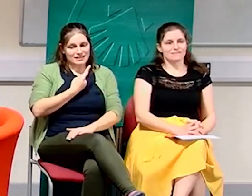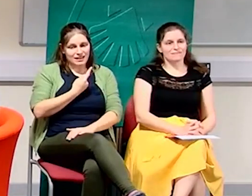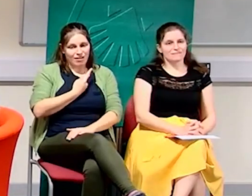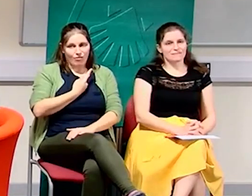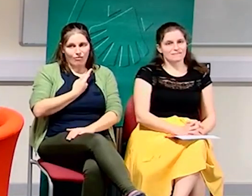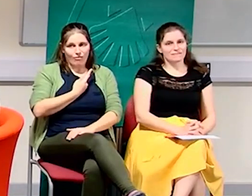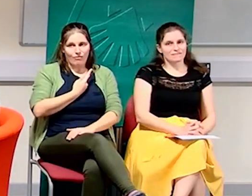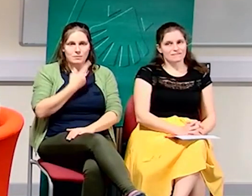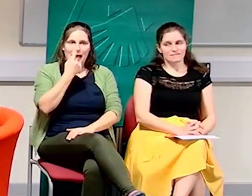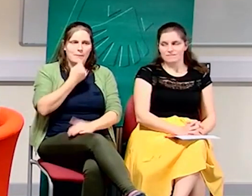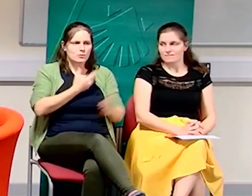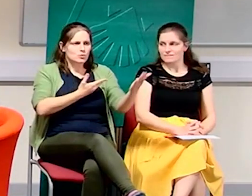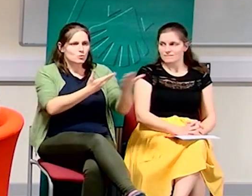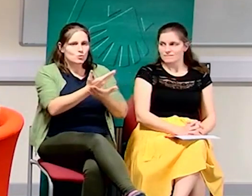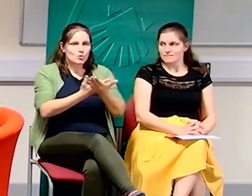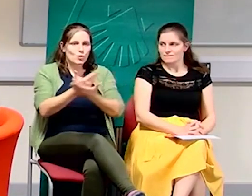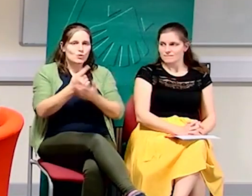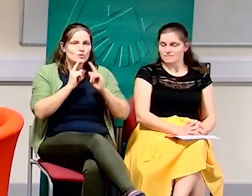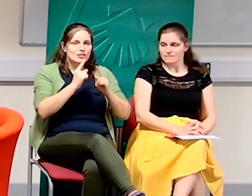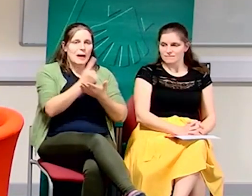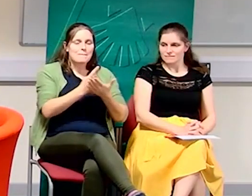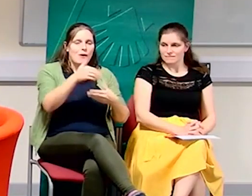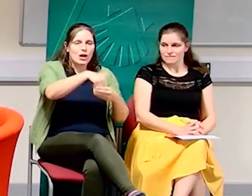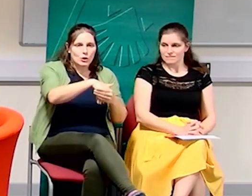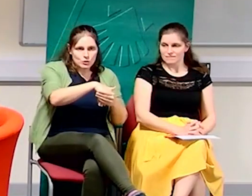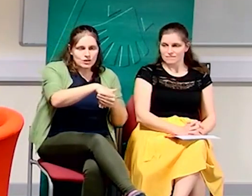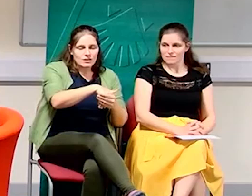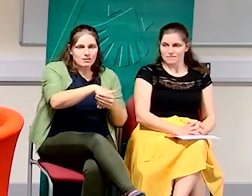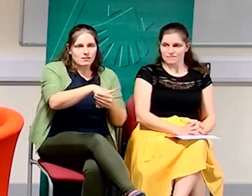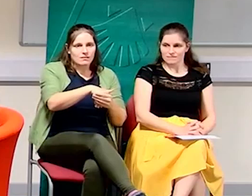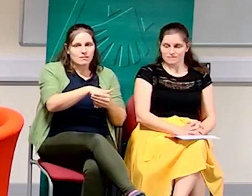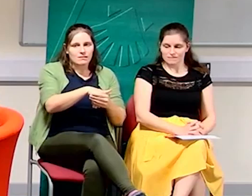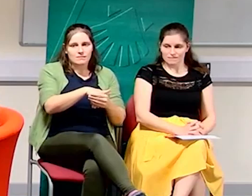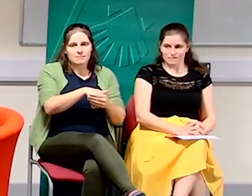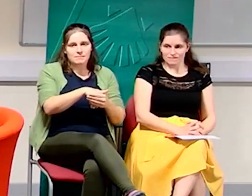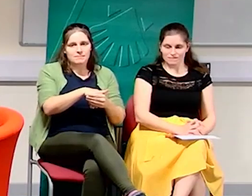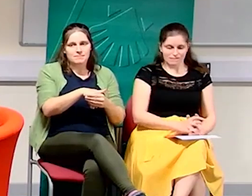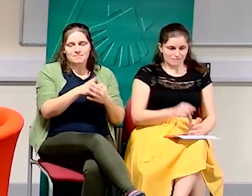talk to teachers about inclusion and SEND I could have done several other other topic subjects in